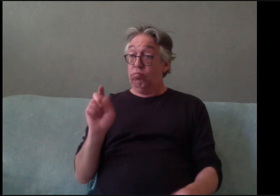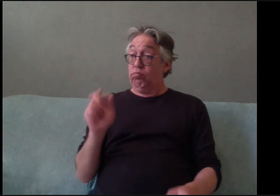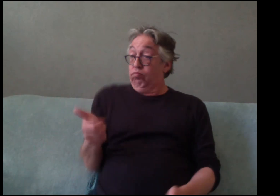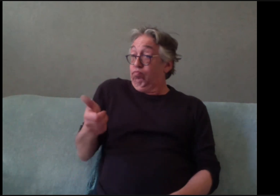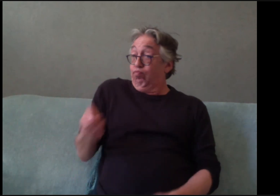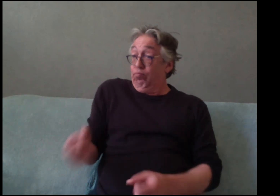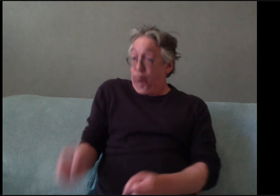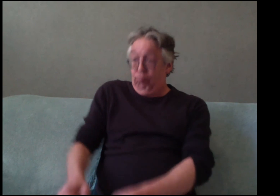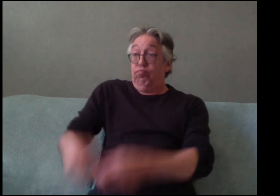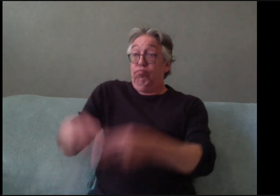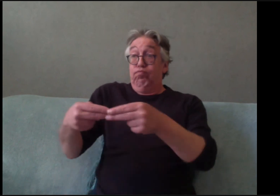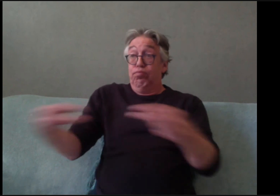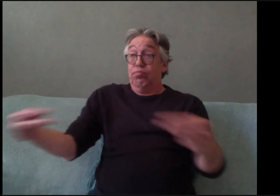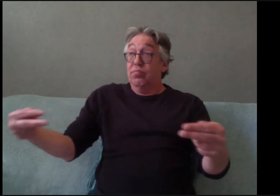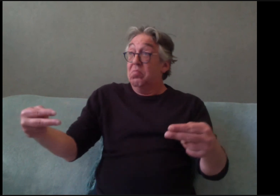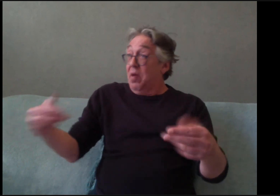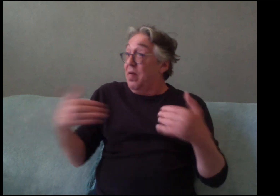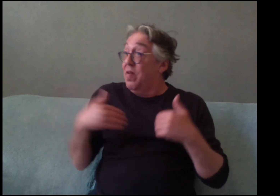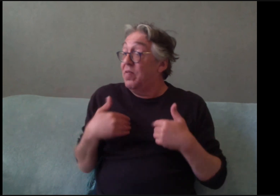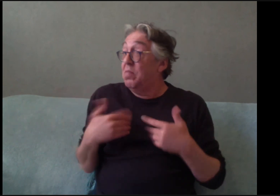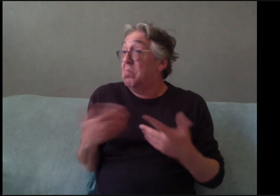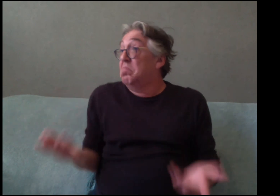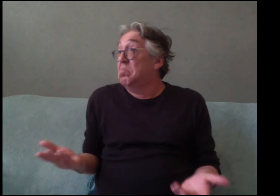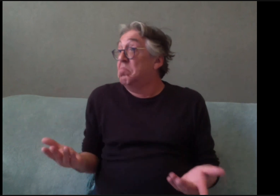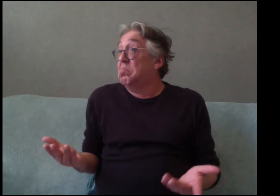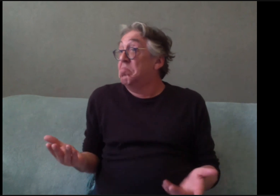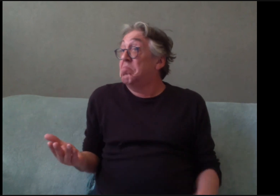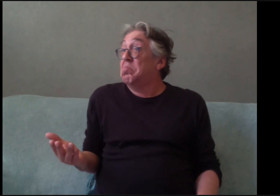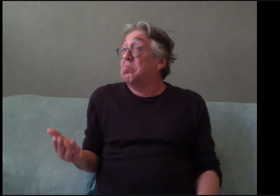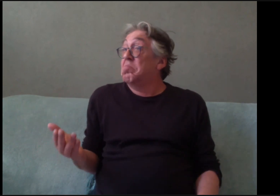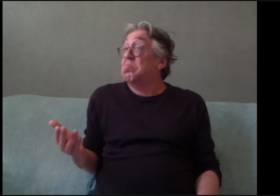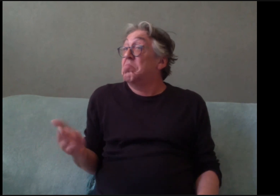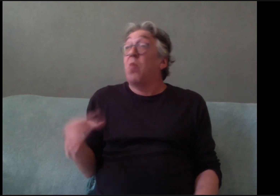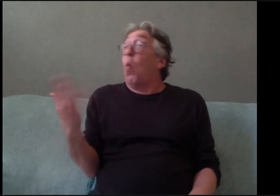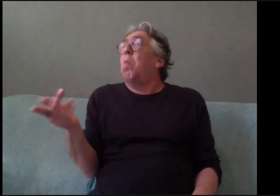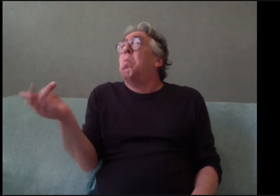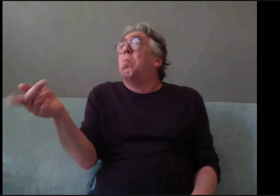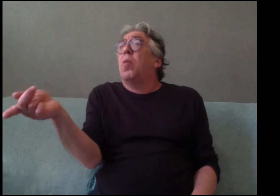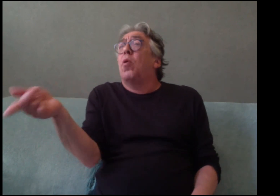If anyone wants to share, write it in the chat and then I'll share it